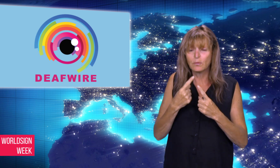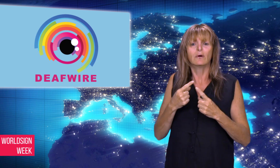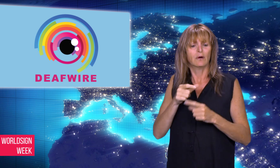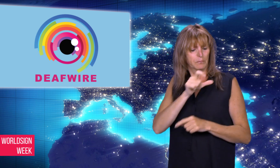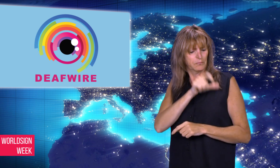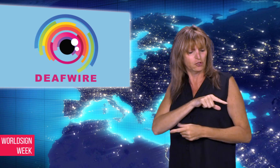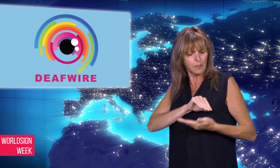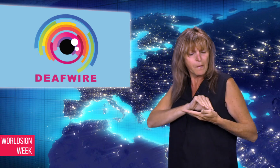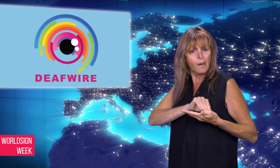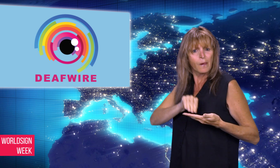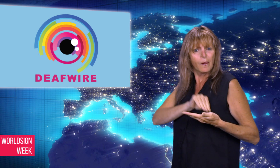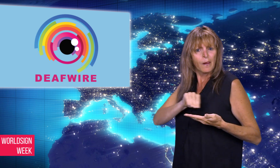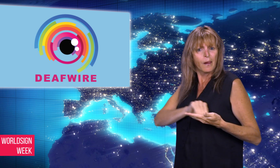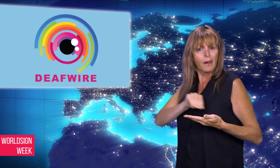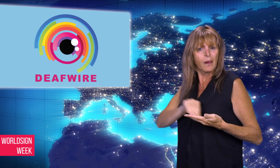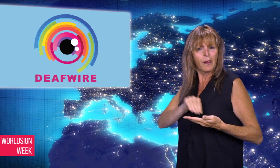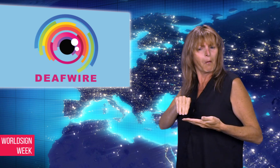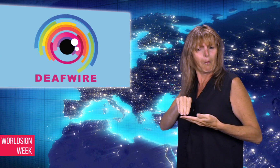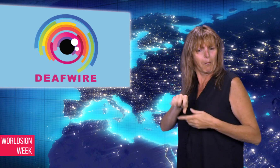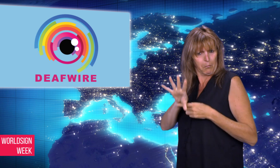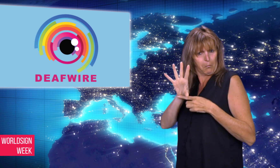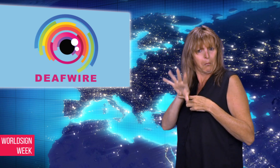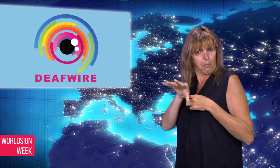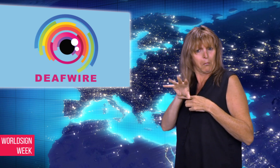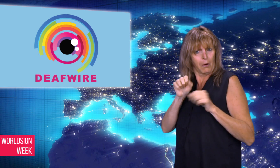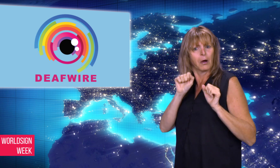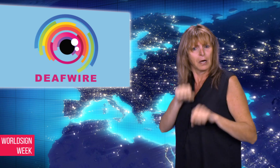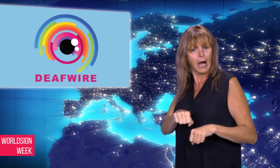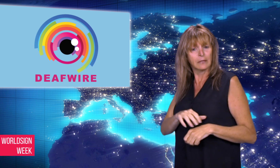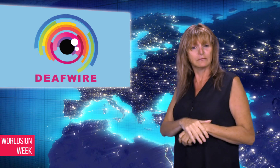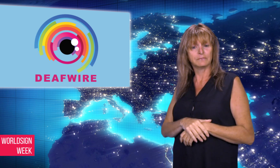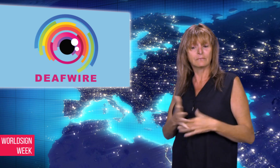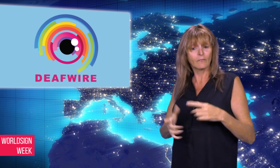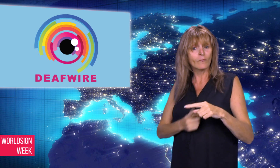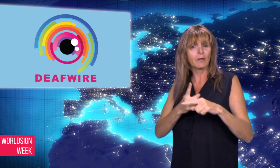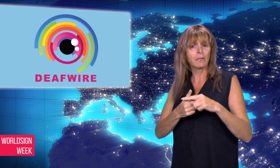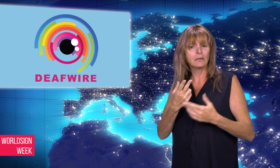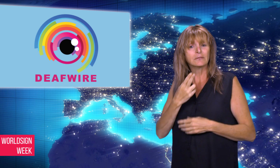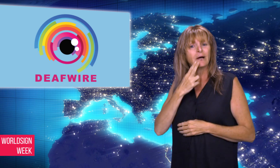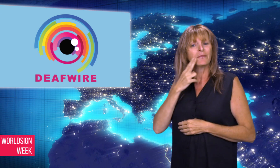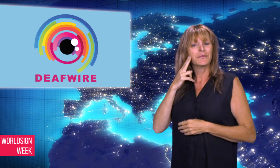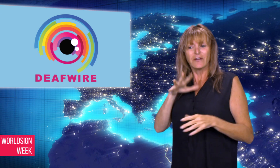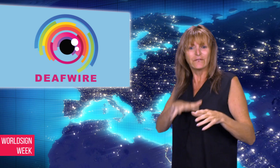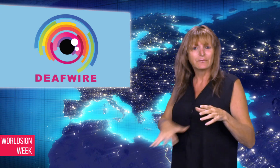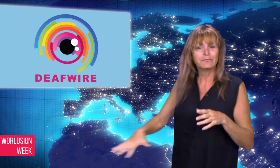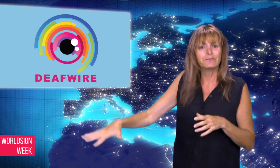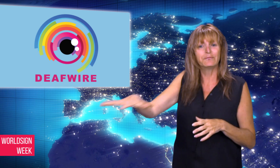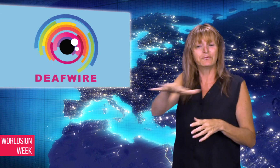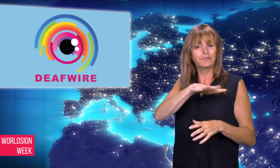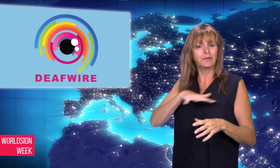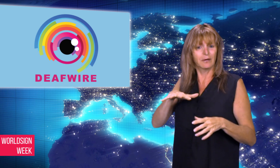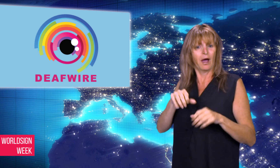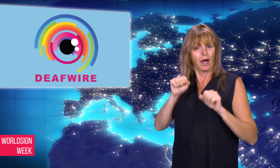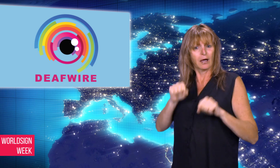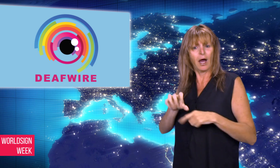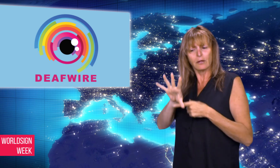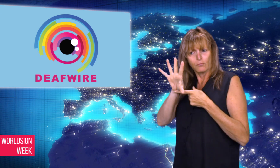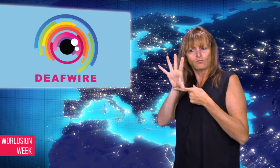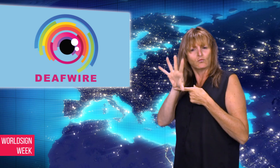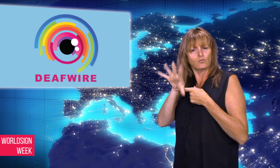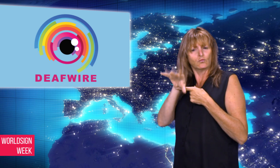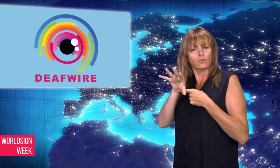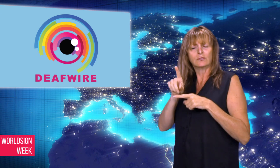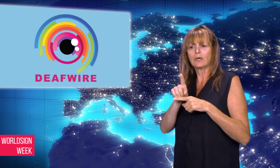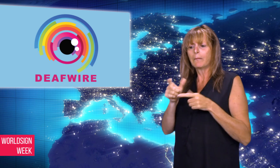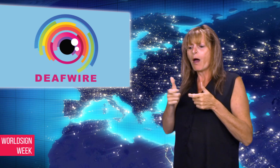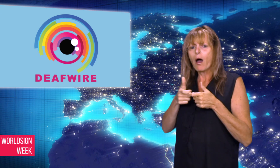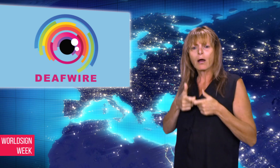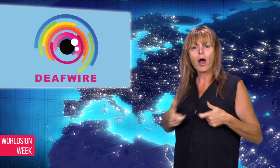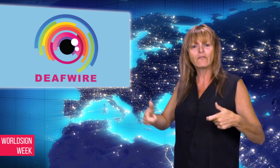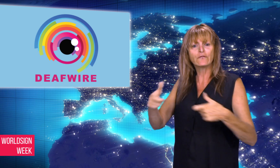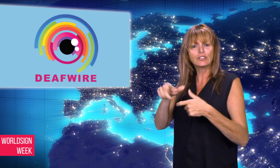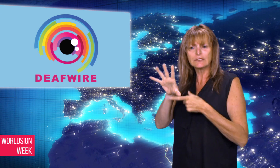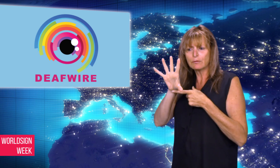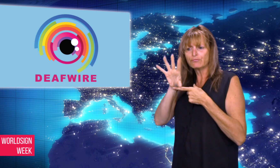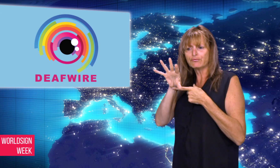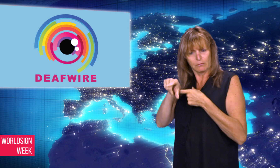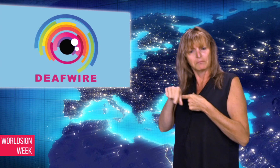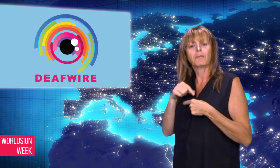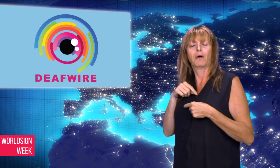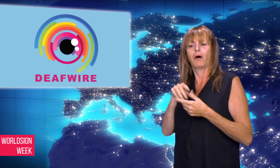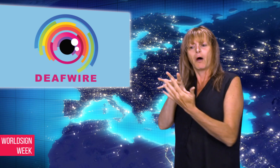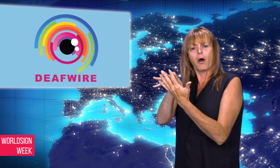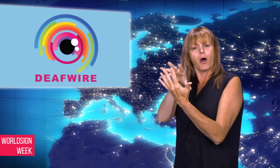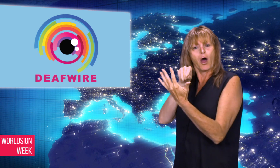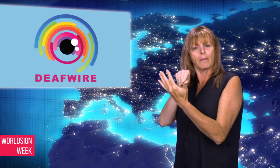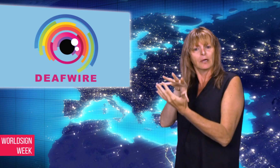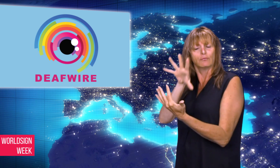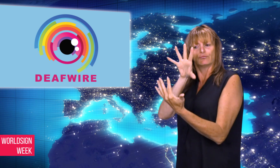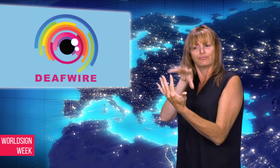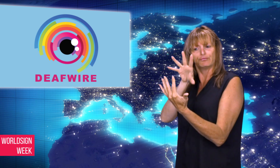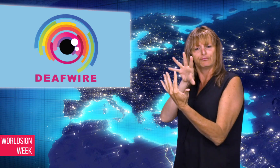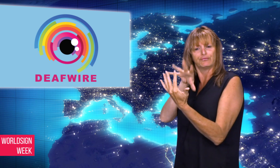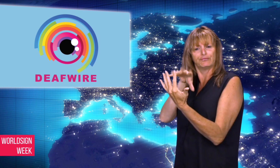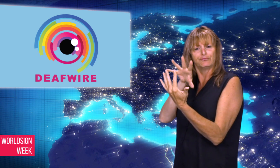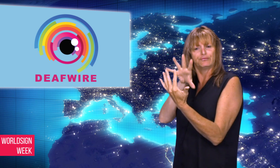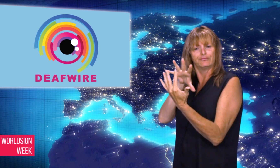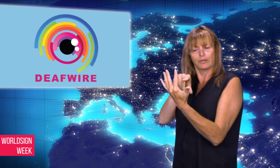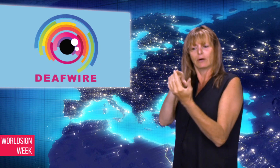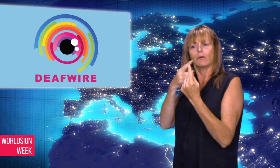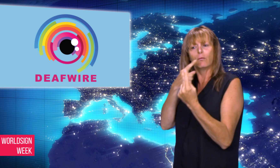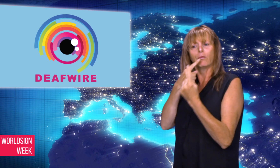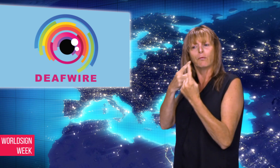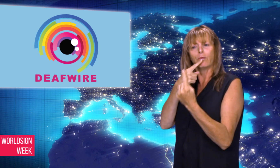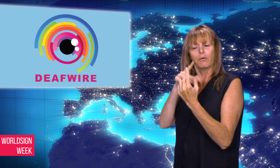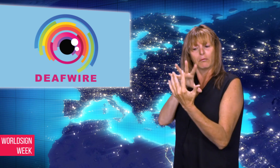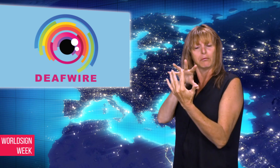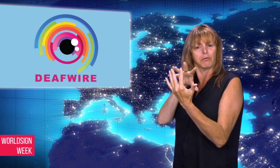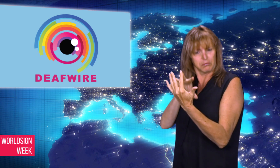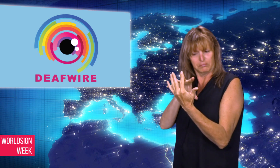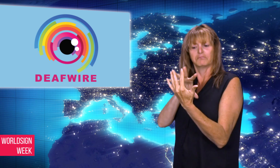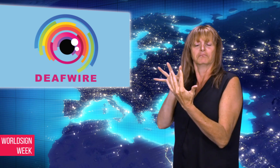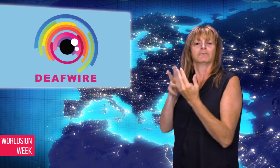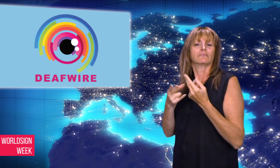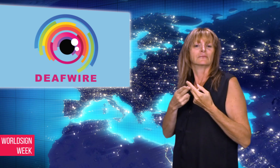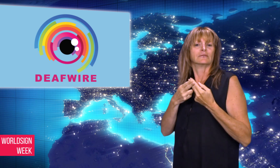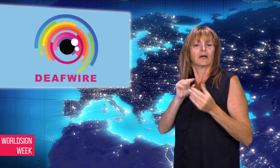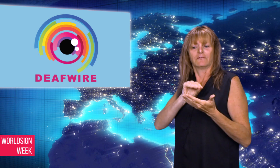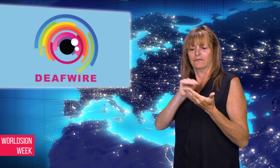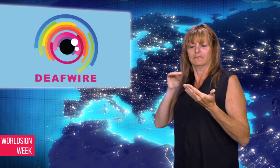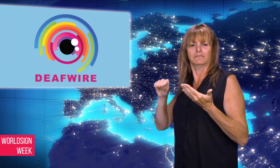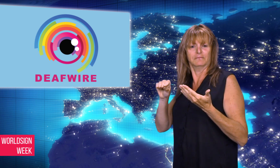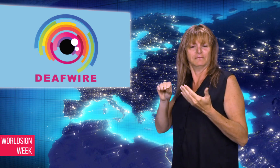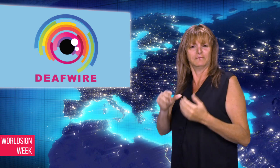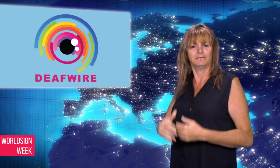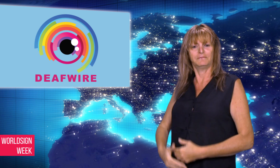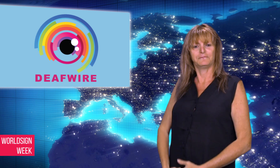conference meetings and conversations!